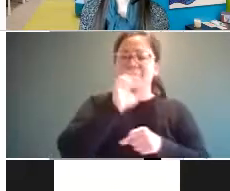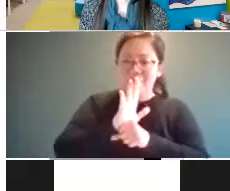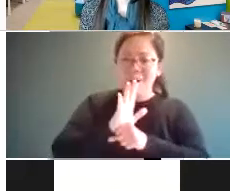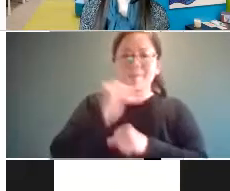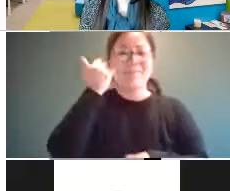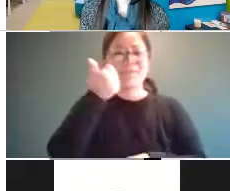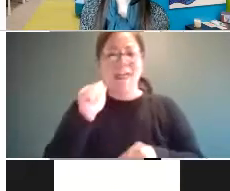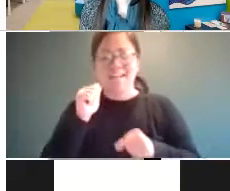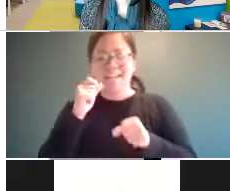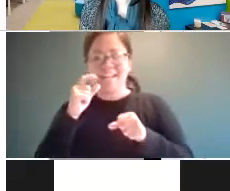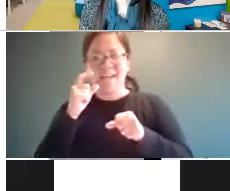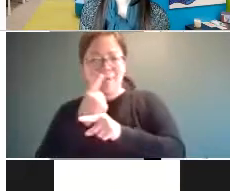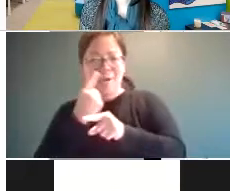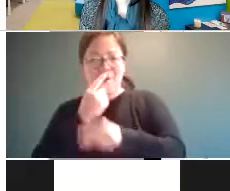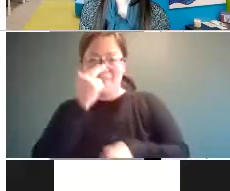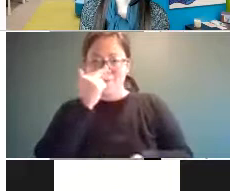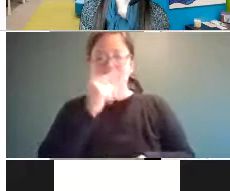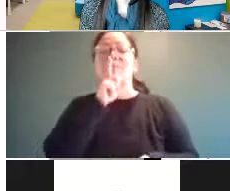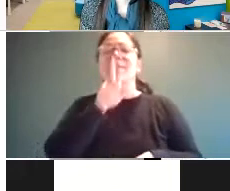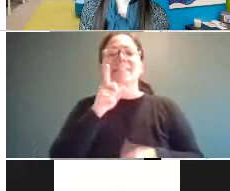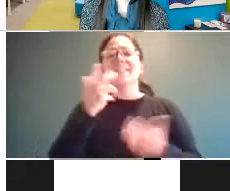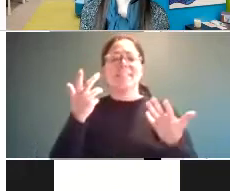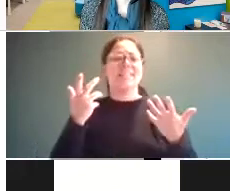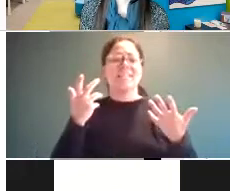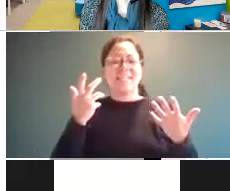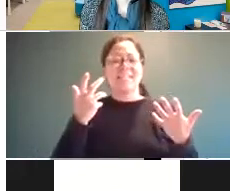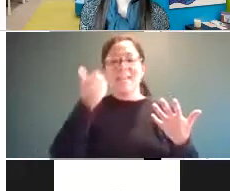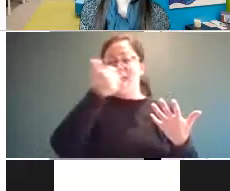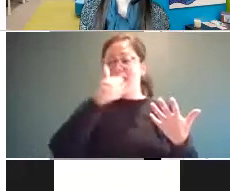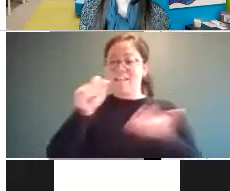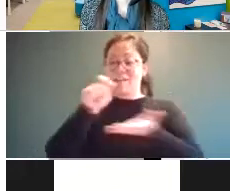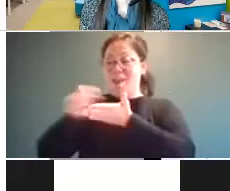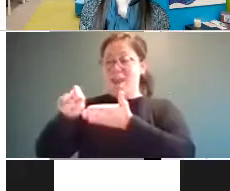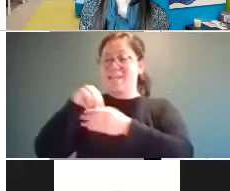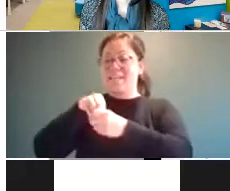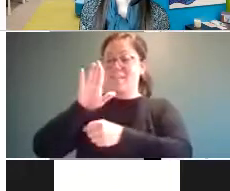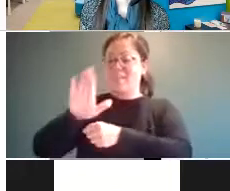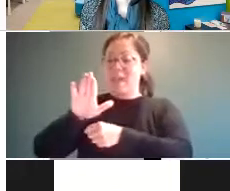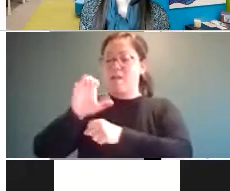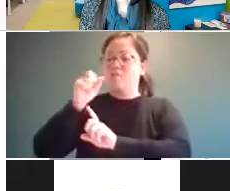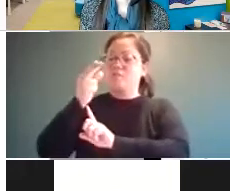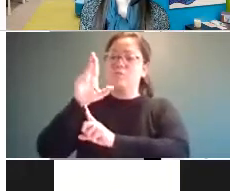Anytime a brand is writing in its source language, there's going to be a language